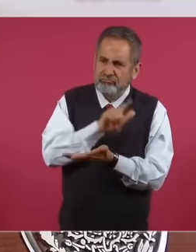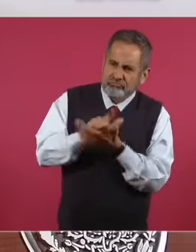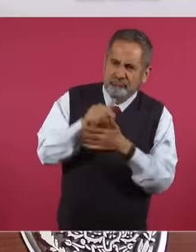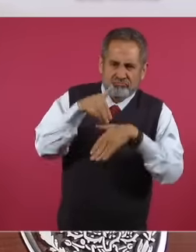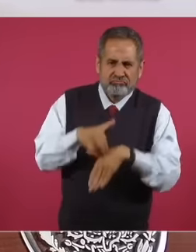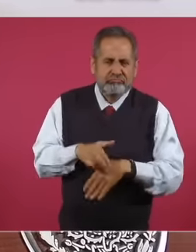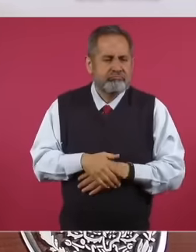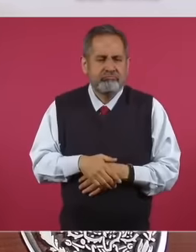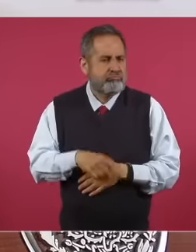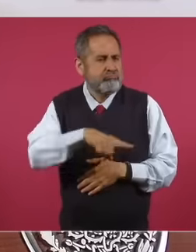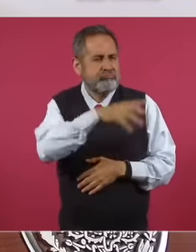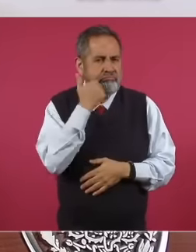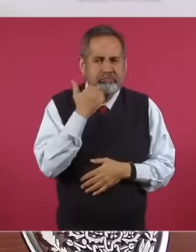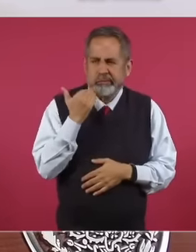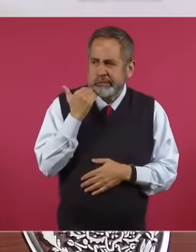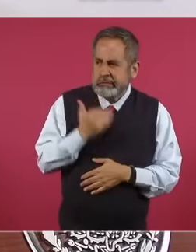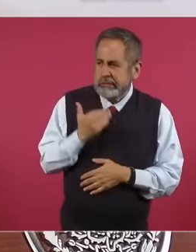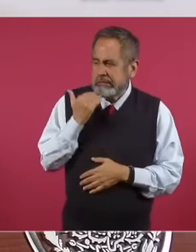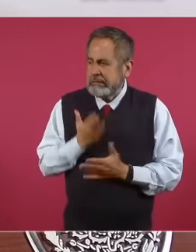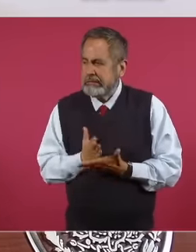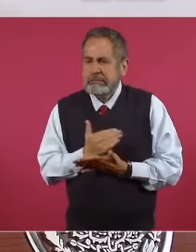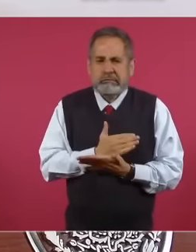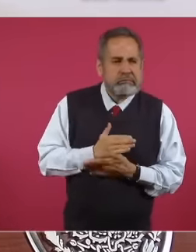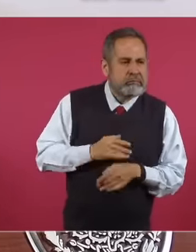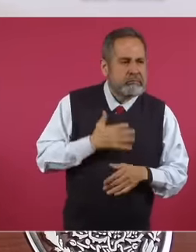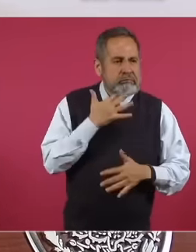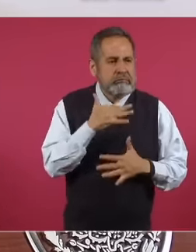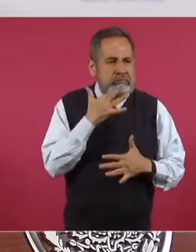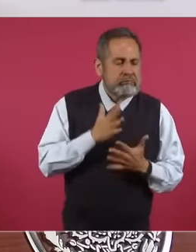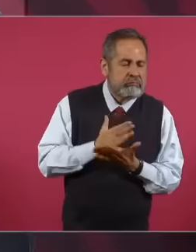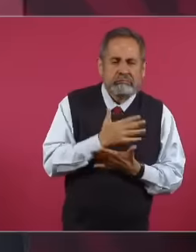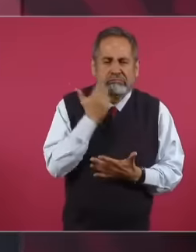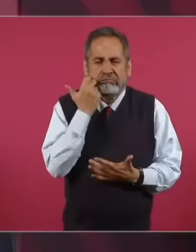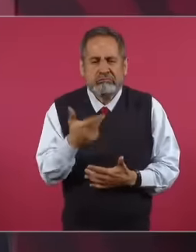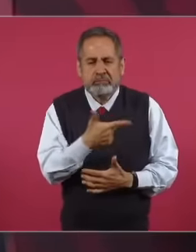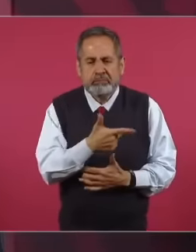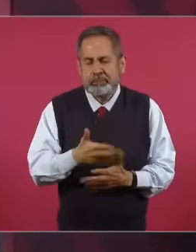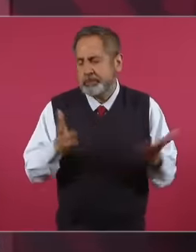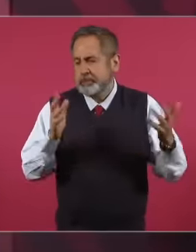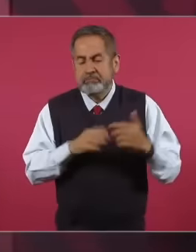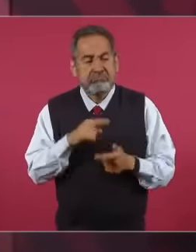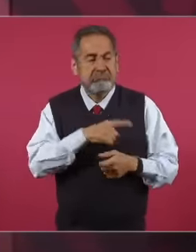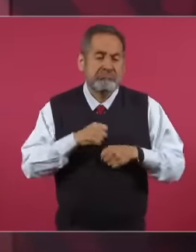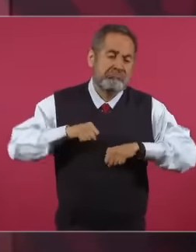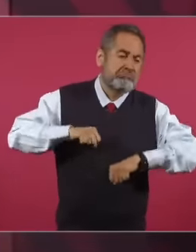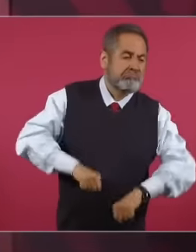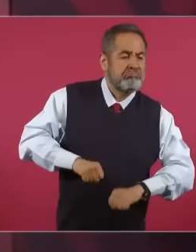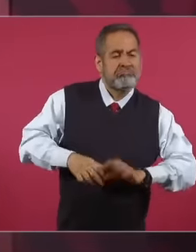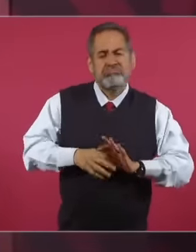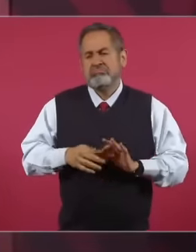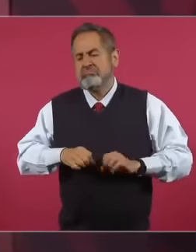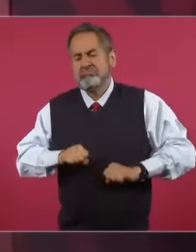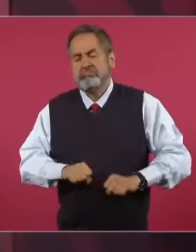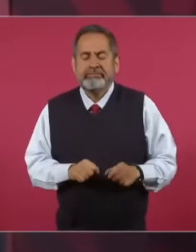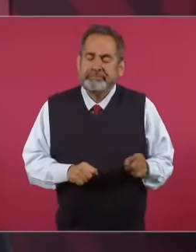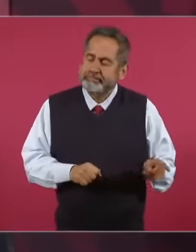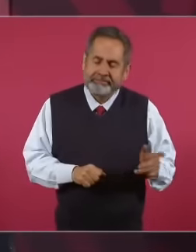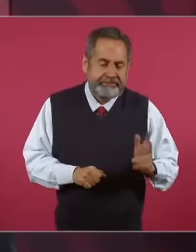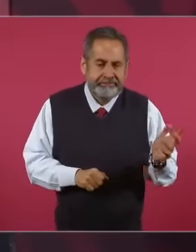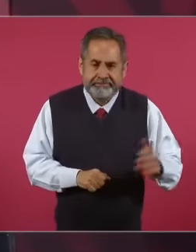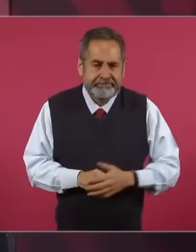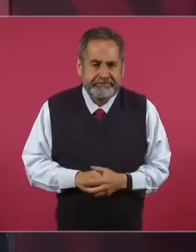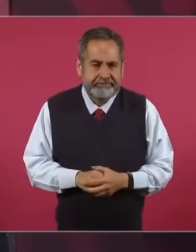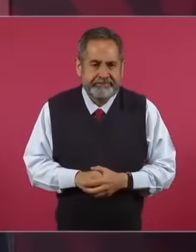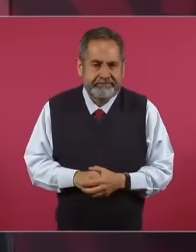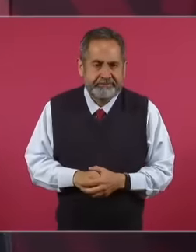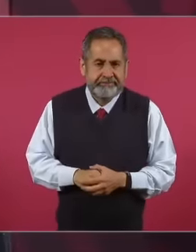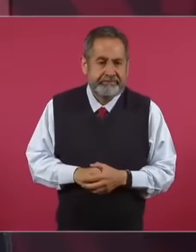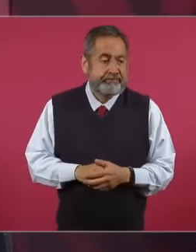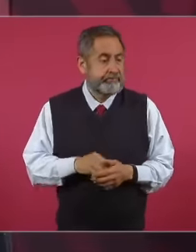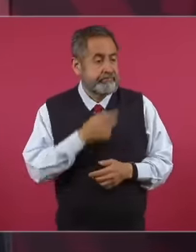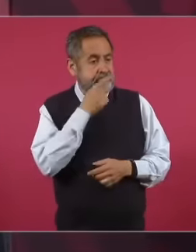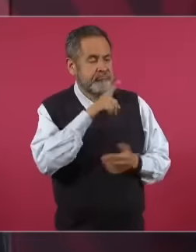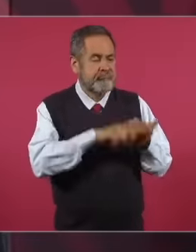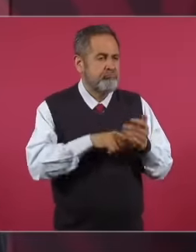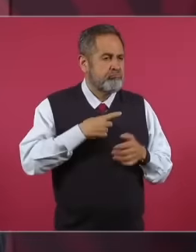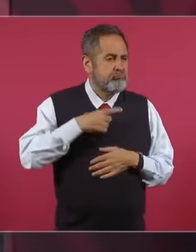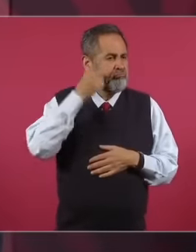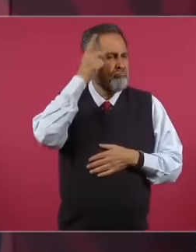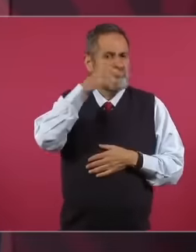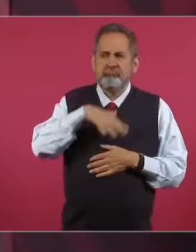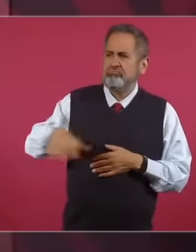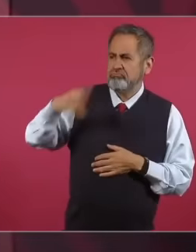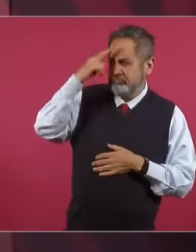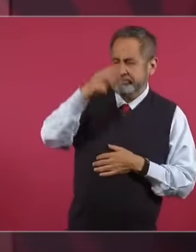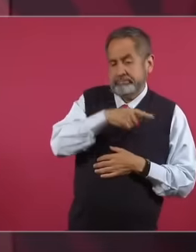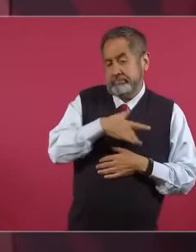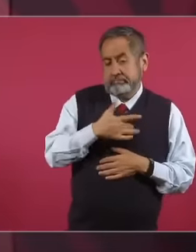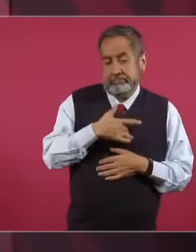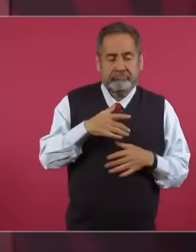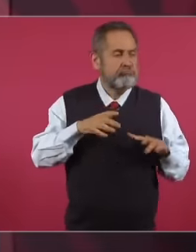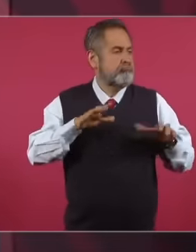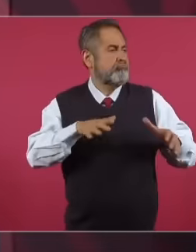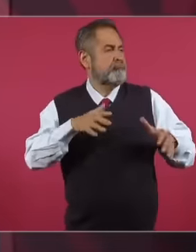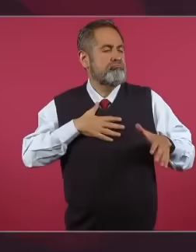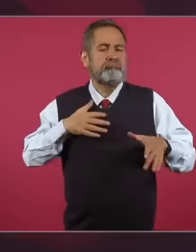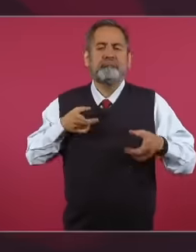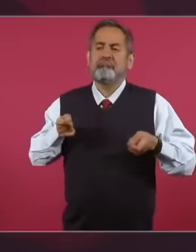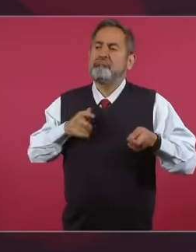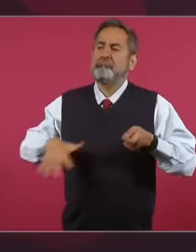crooked state and it is a lot of arrogance that those who feel like owners of Mexico